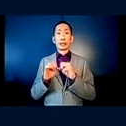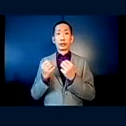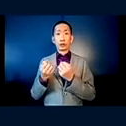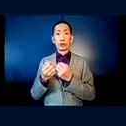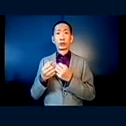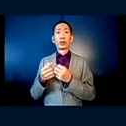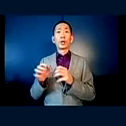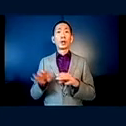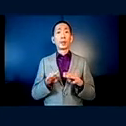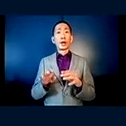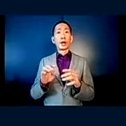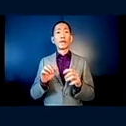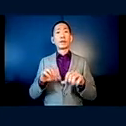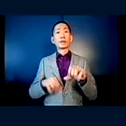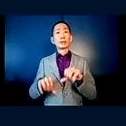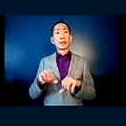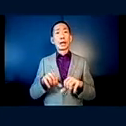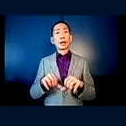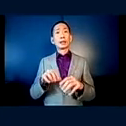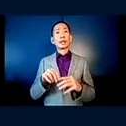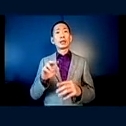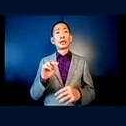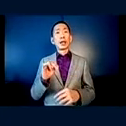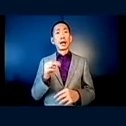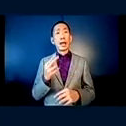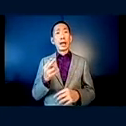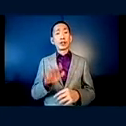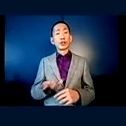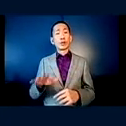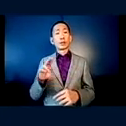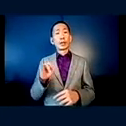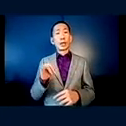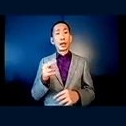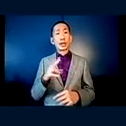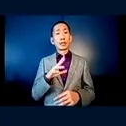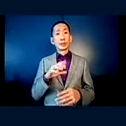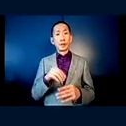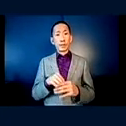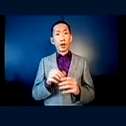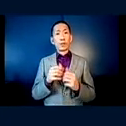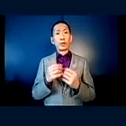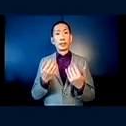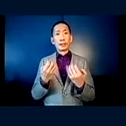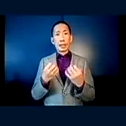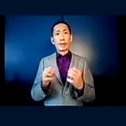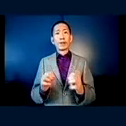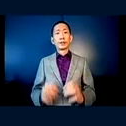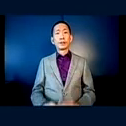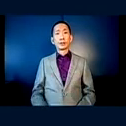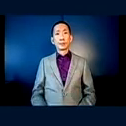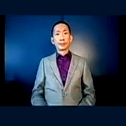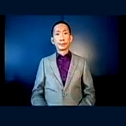AREAS IN WHICH SOCIAL AND BEHAVIORAL SCIENCE AT THE NIH ACROSS THE NIH HAVE BEEN INVOLVED WITH THESE EFFORTS.